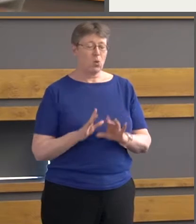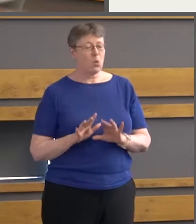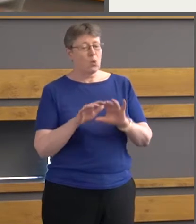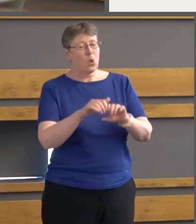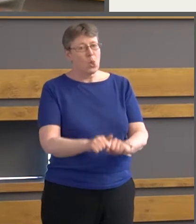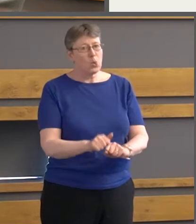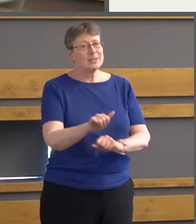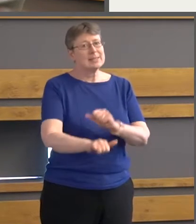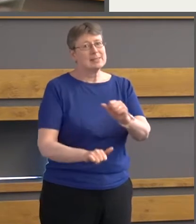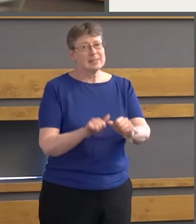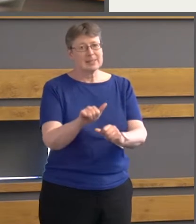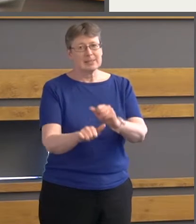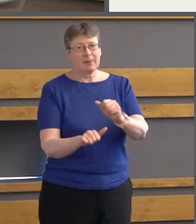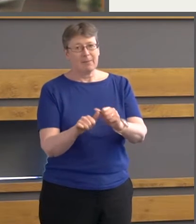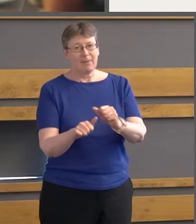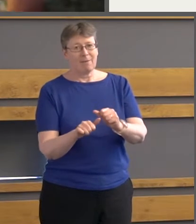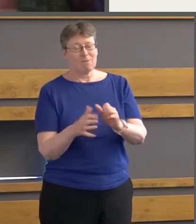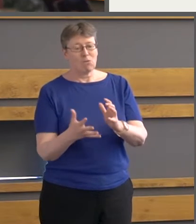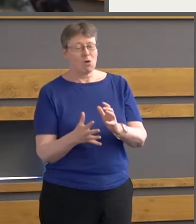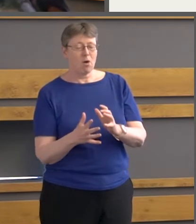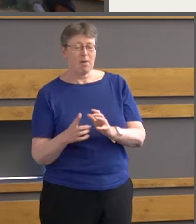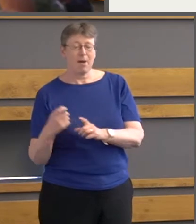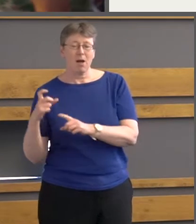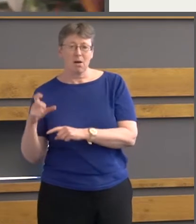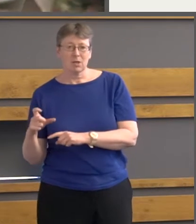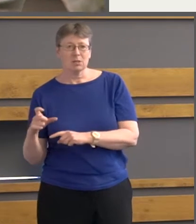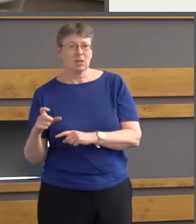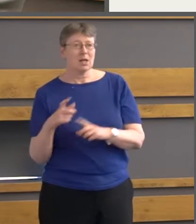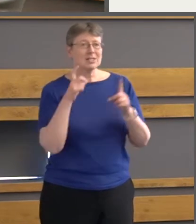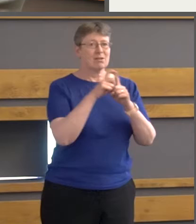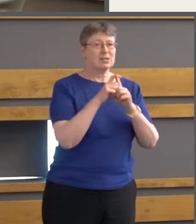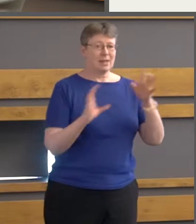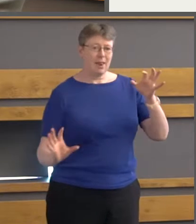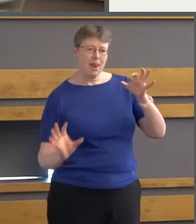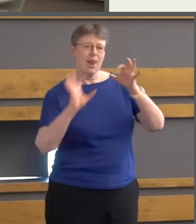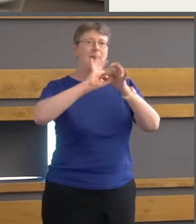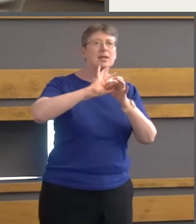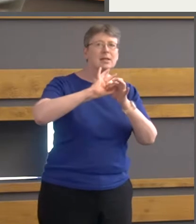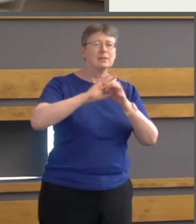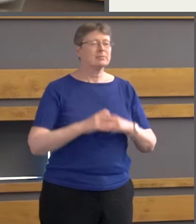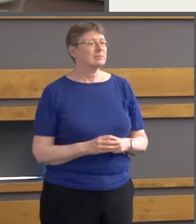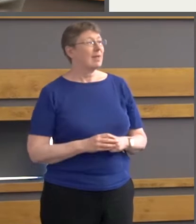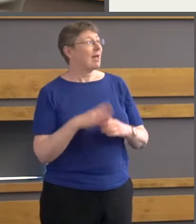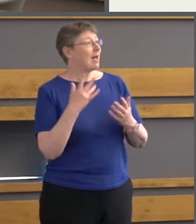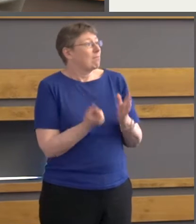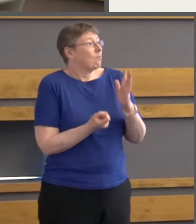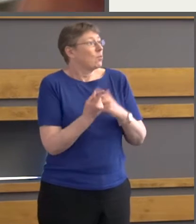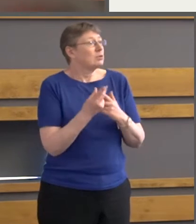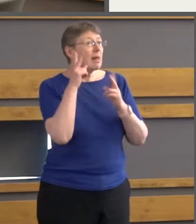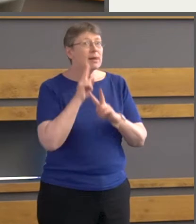connected workers across continents from Kolkata to Dundee. If you haven't seen the work yet in the galleries,